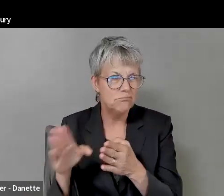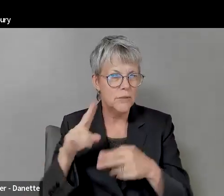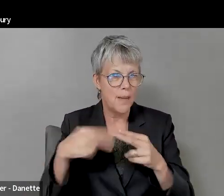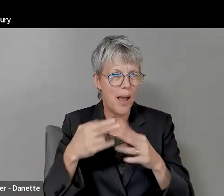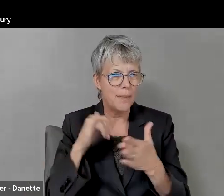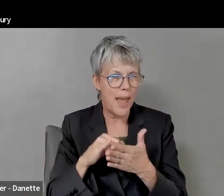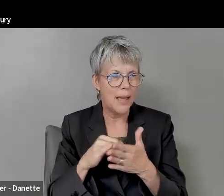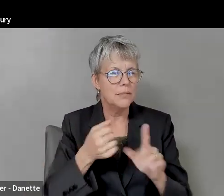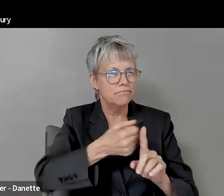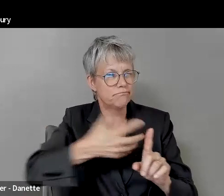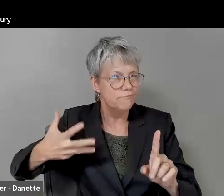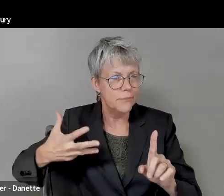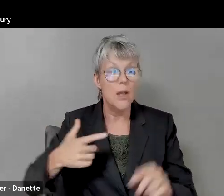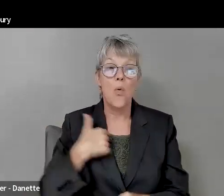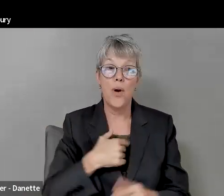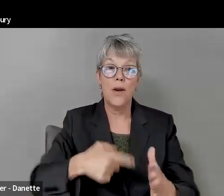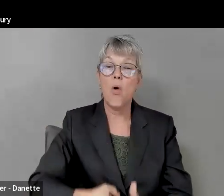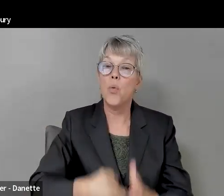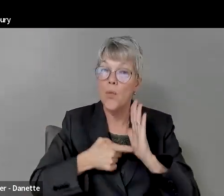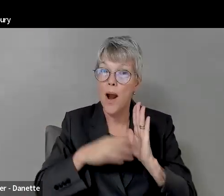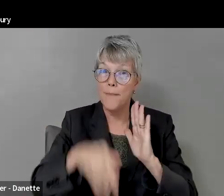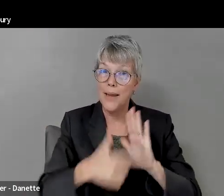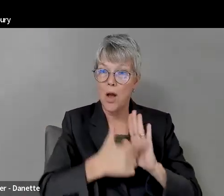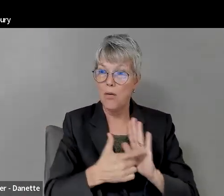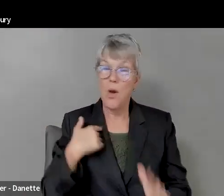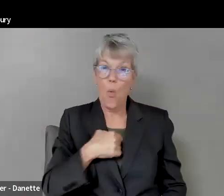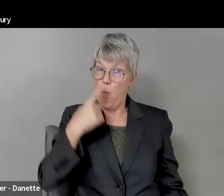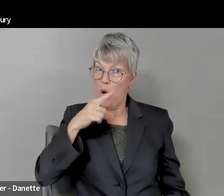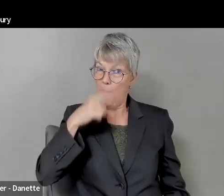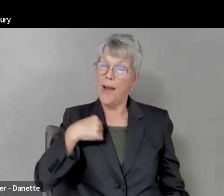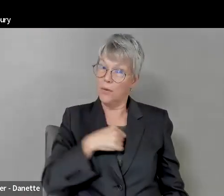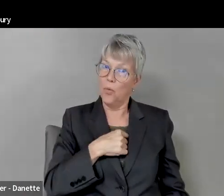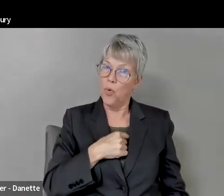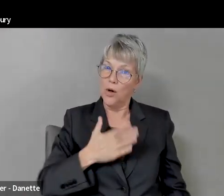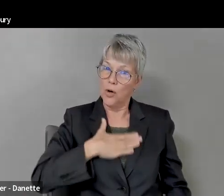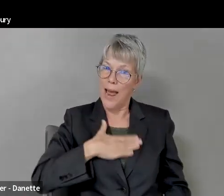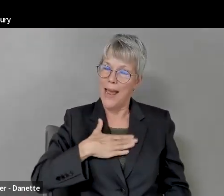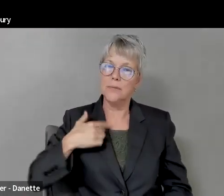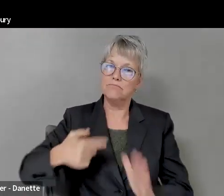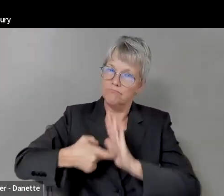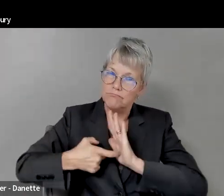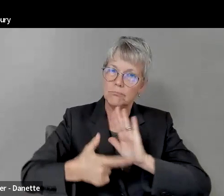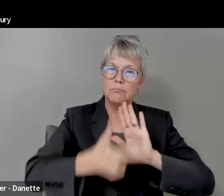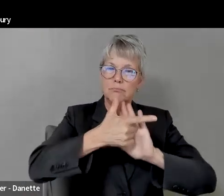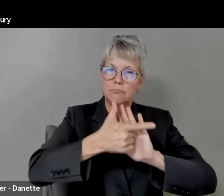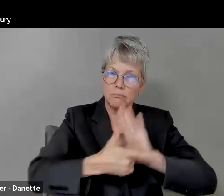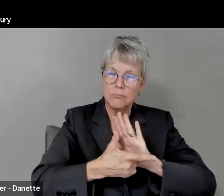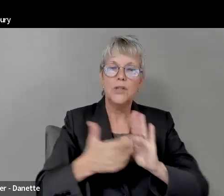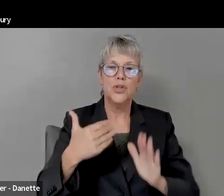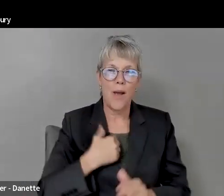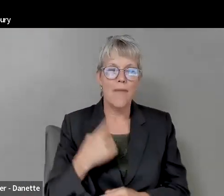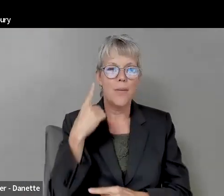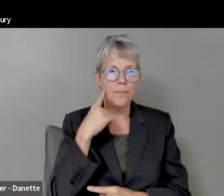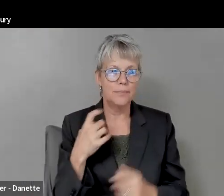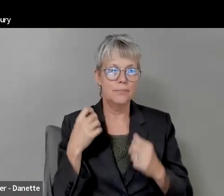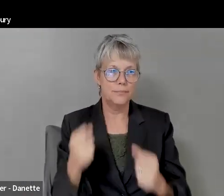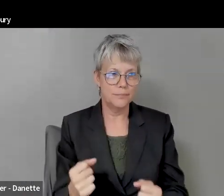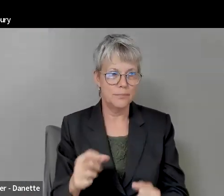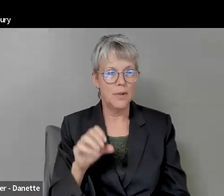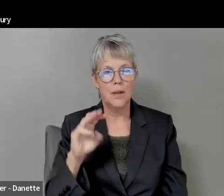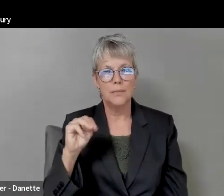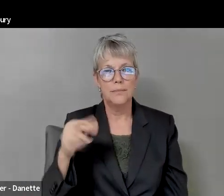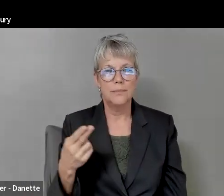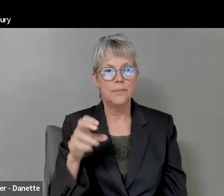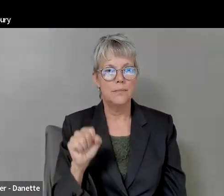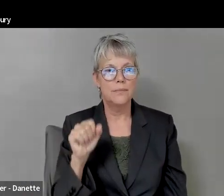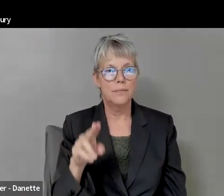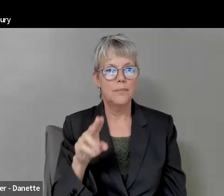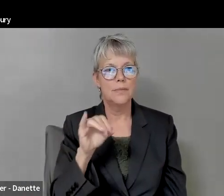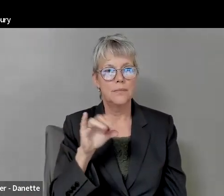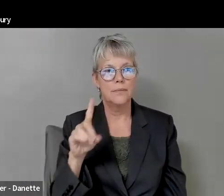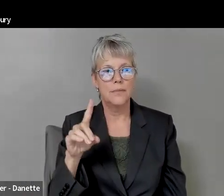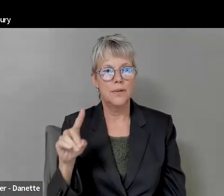Kelly Crosbie (she/her): We are required by law, and we don't mind we're glad we're required by law to actually have a mental health services use. Id State plan under one hundred and twenty, two, c. We're required to have this